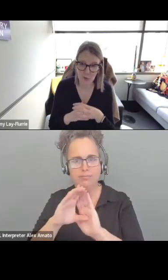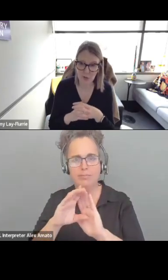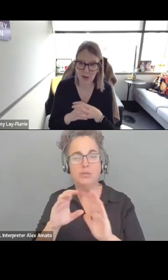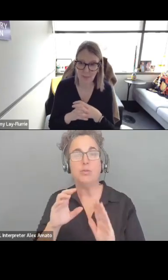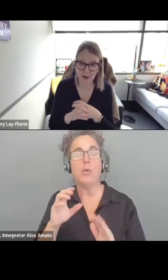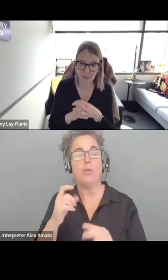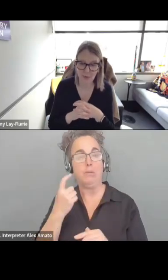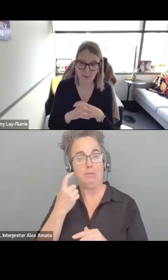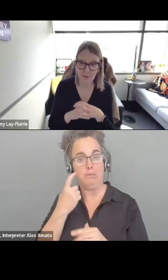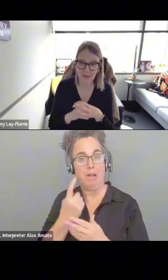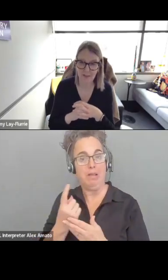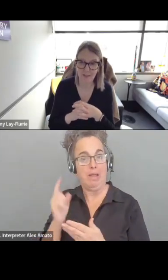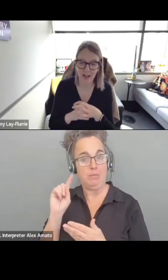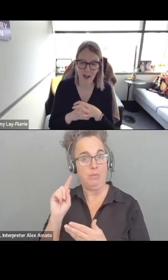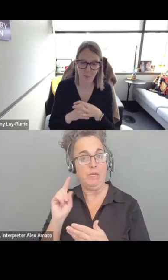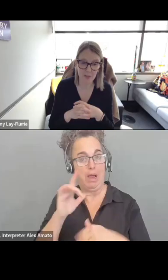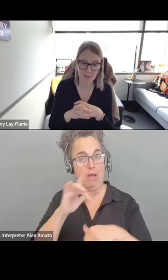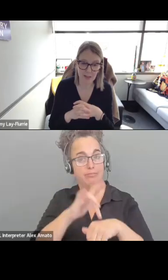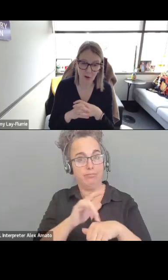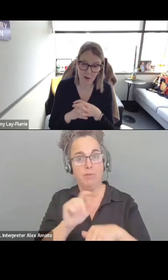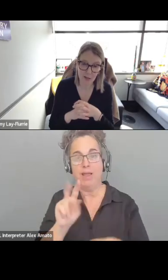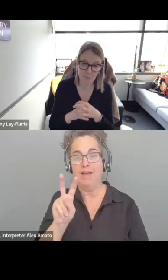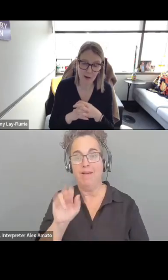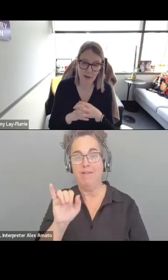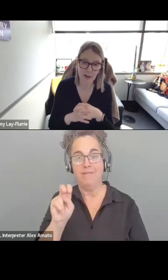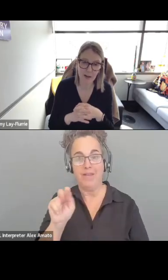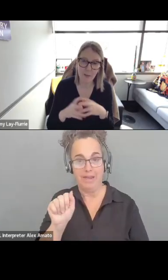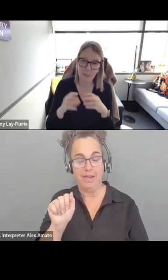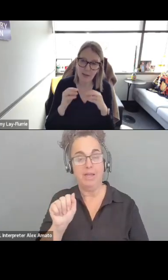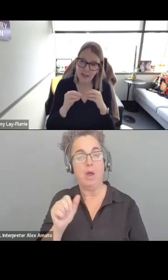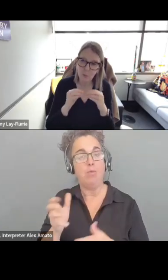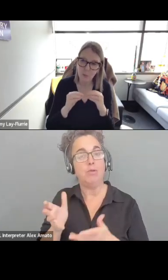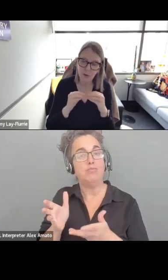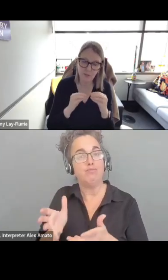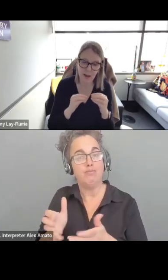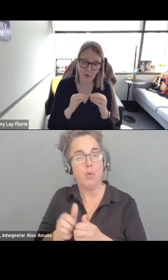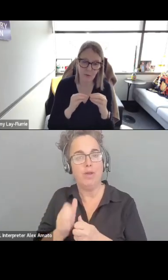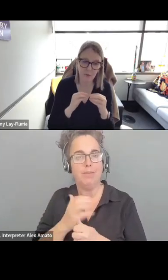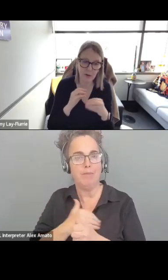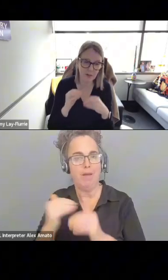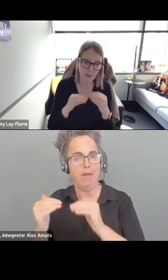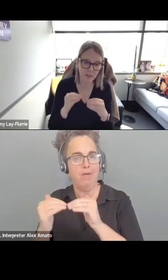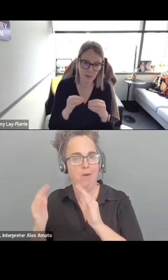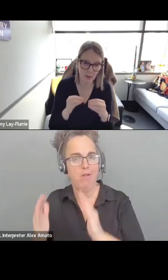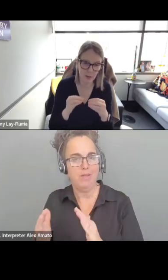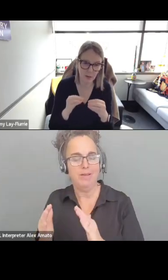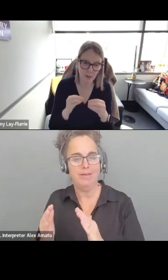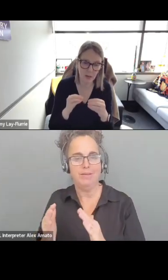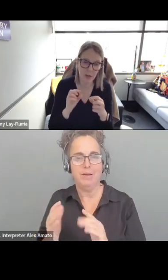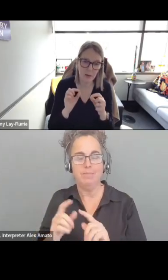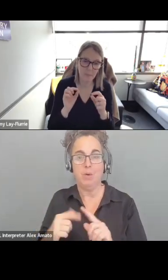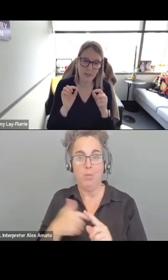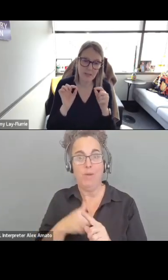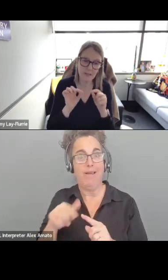to talk about some of this with a dear colleague of mine. But here's what we found very scientifically.